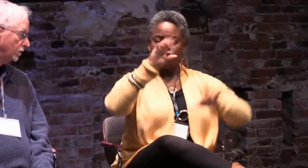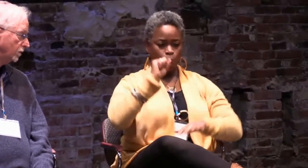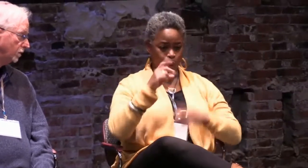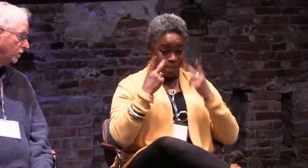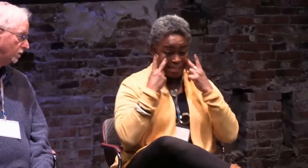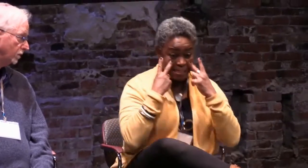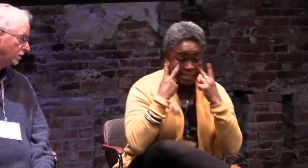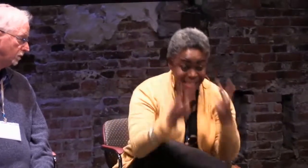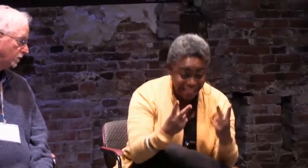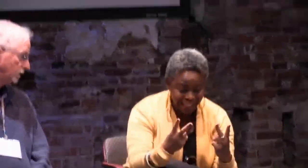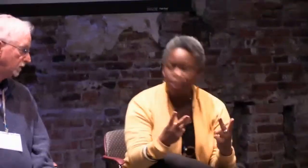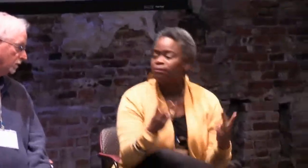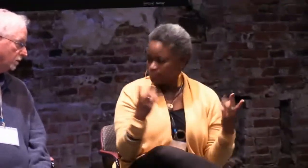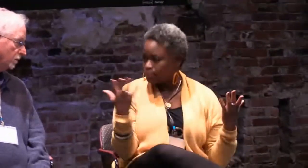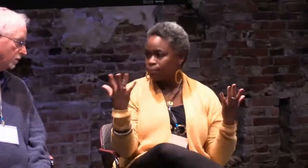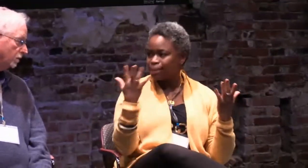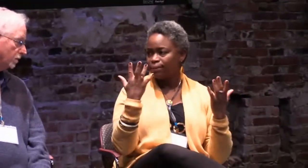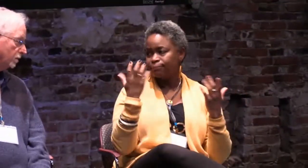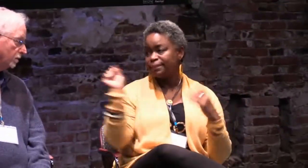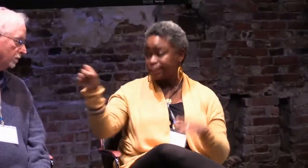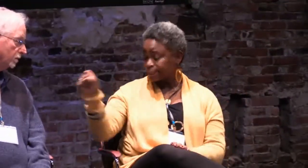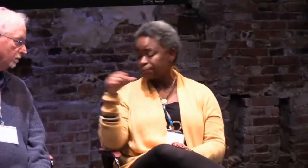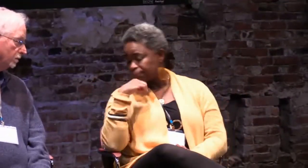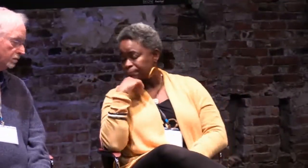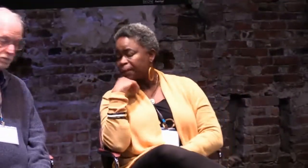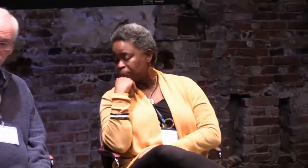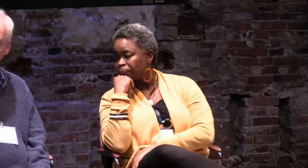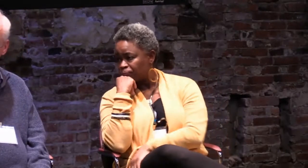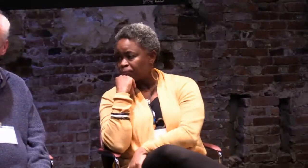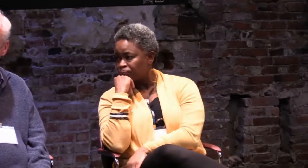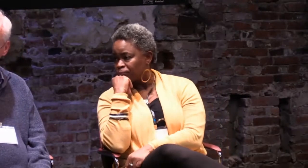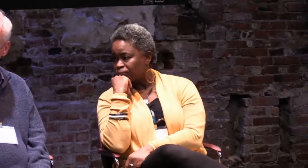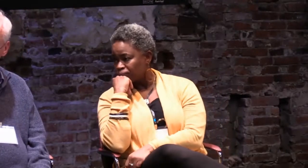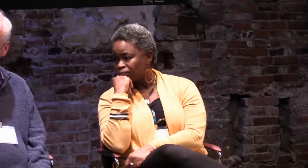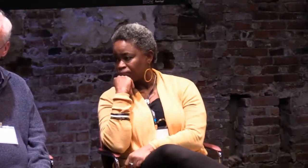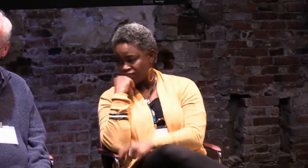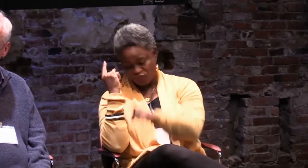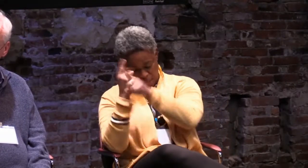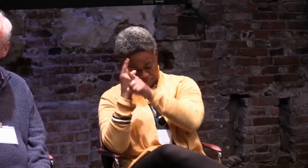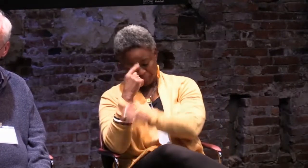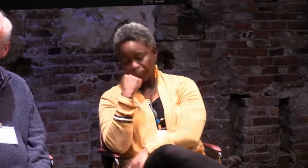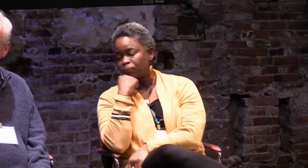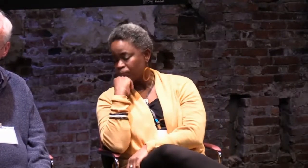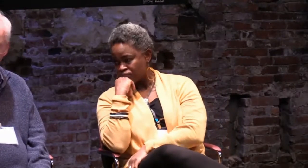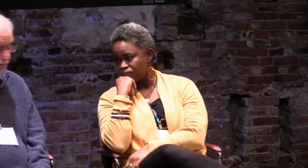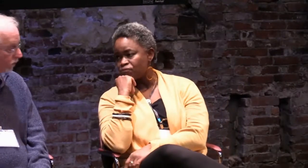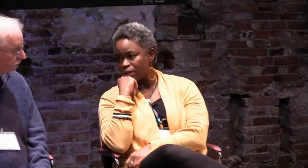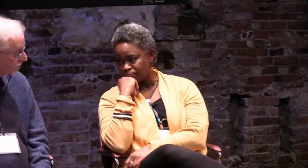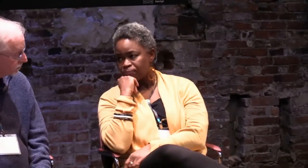So yes, content is out there, it's ubiquitous, yes. So I do think there is a connection and a corelation, absolutely.